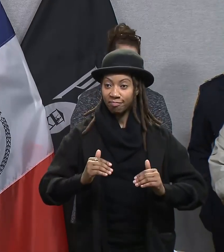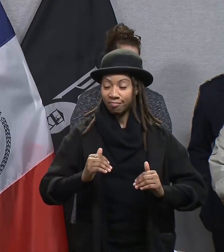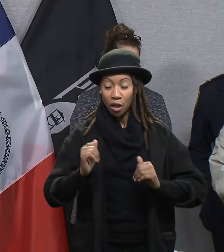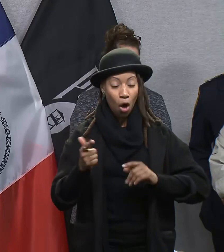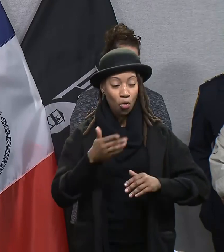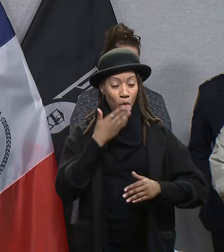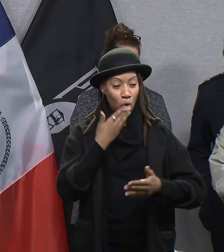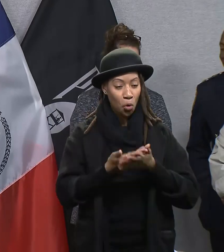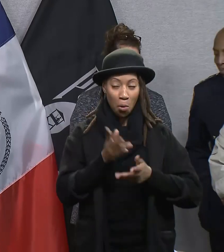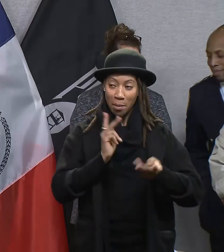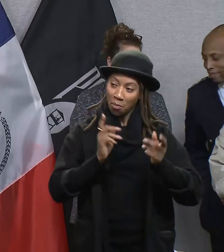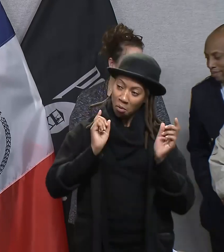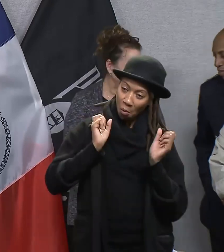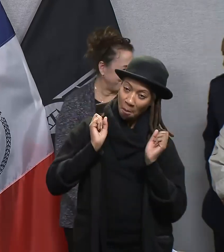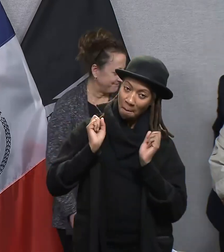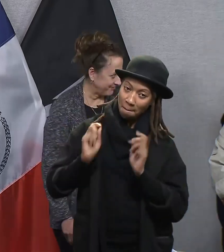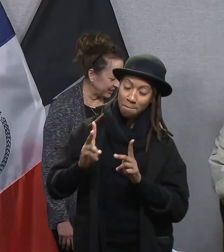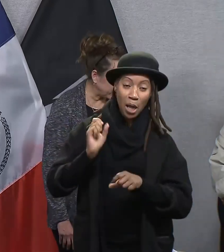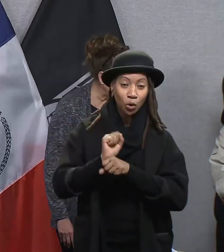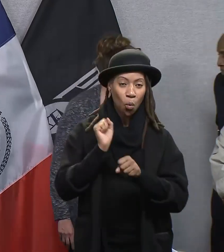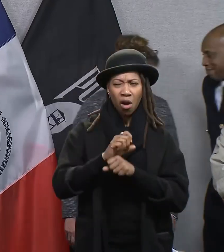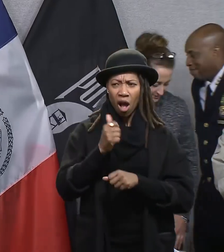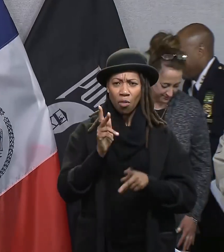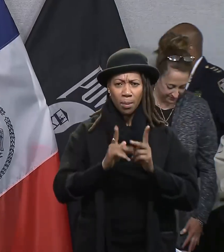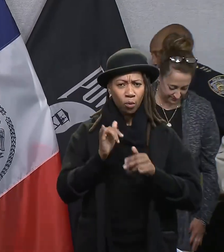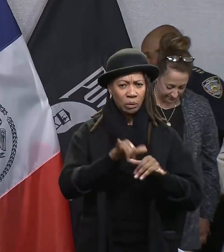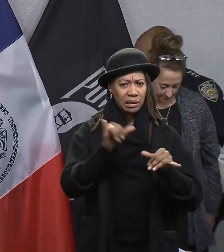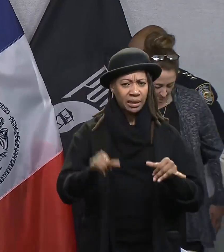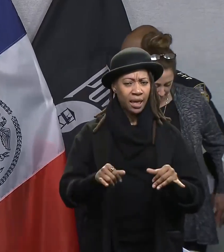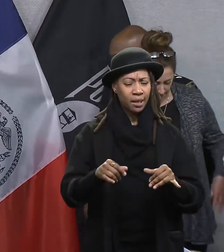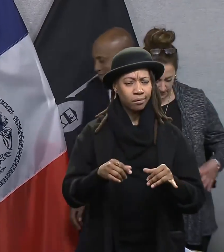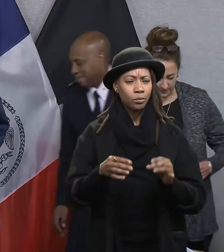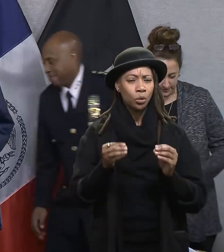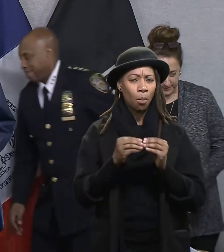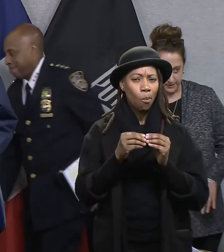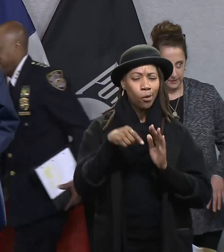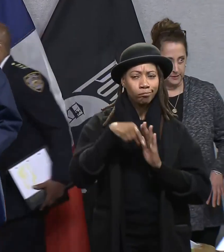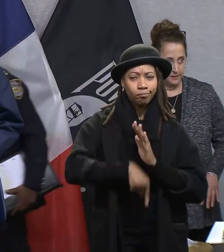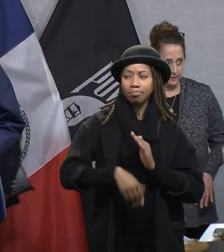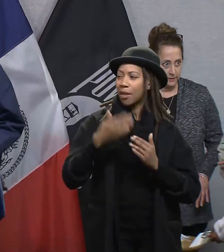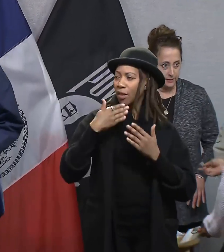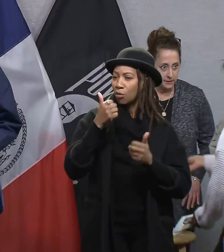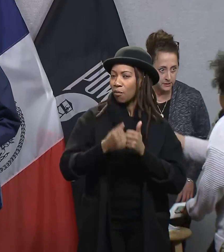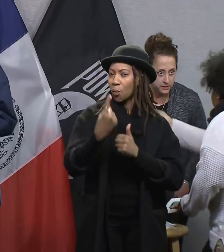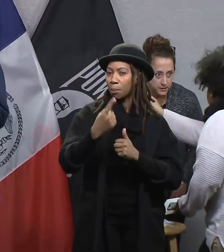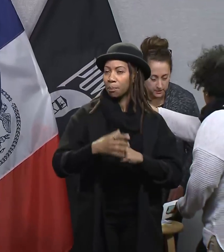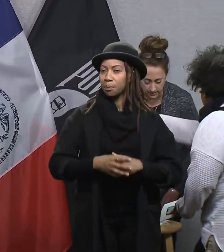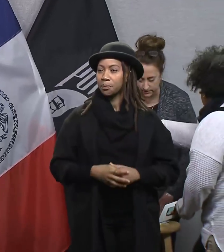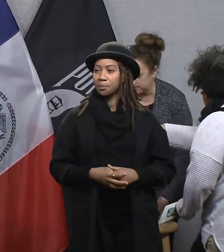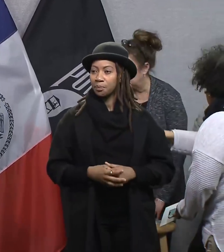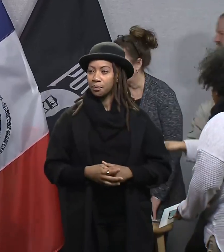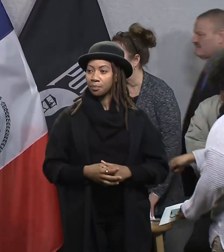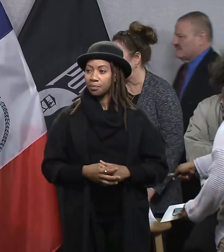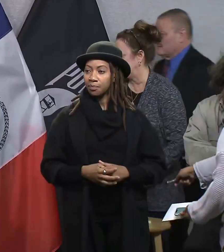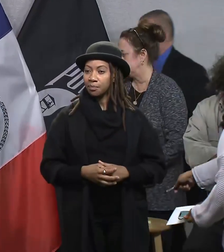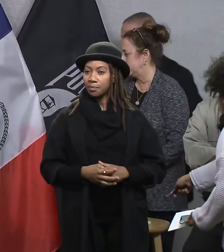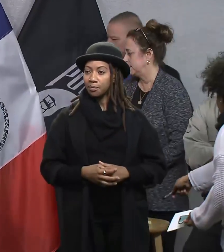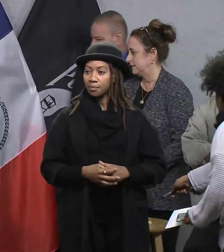QUESTIONS ON WHETHER? GOING ONCE, TWICE. LET'S GET MOST OF THESE GOOD PEOPLE IMMEDIATELY BACK TO WORK.